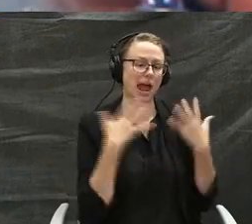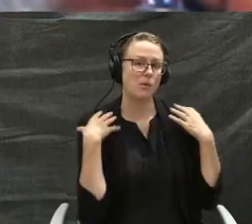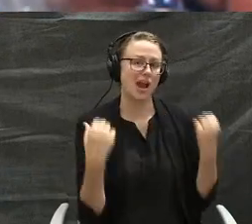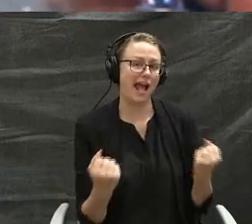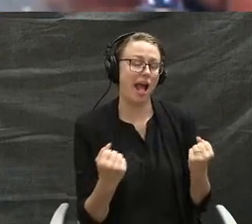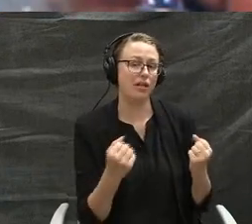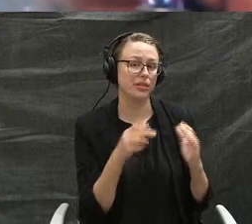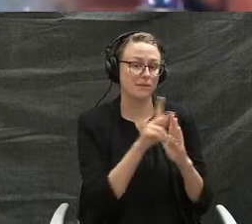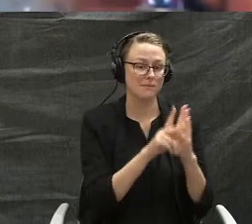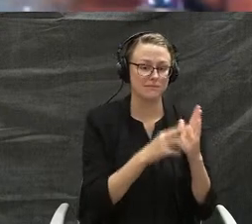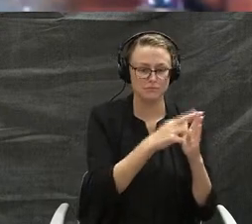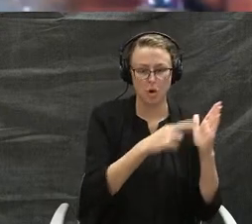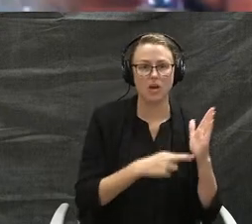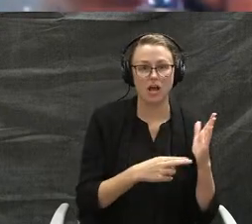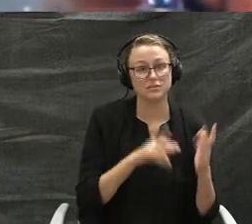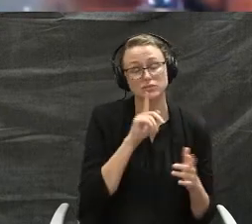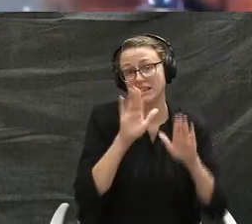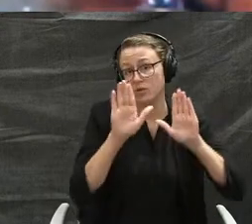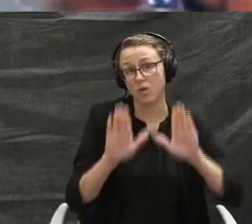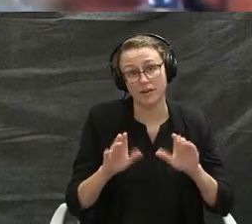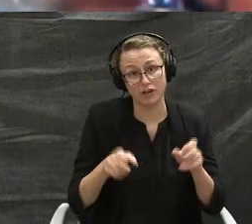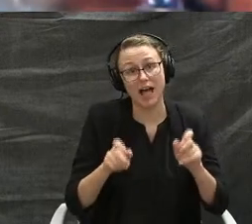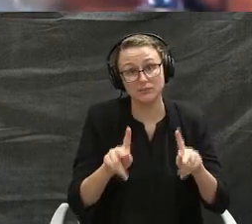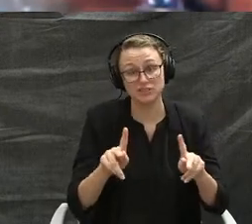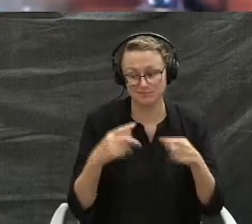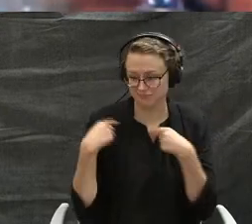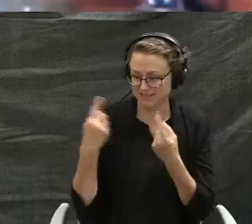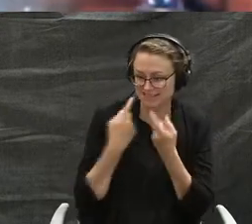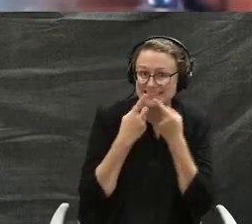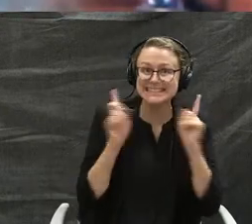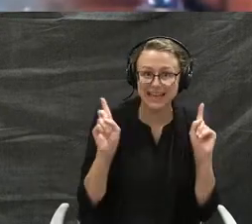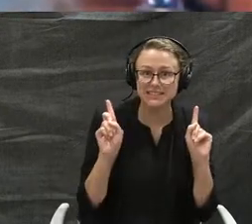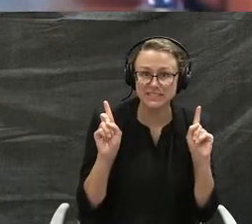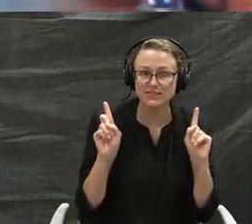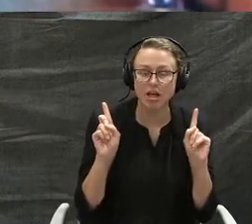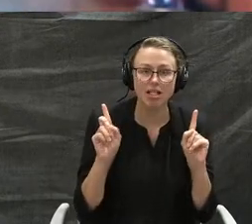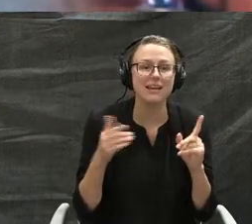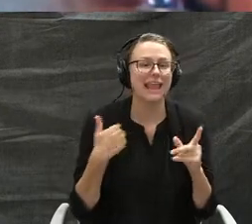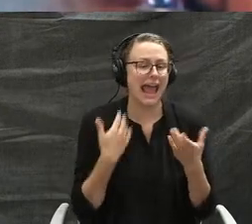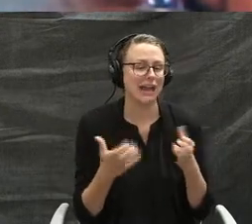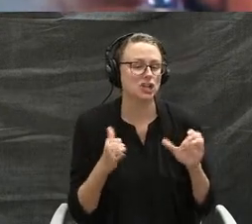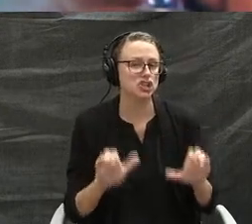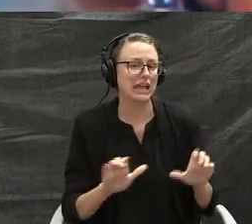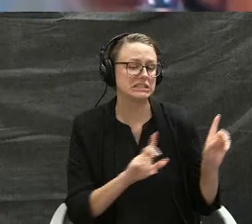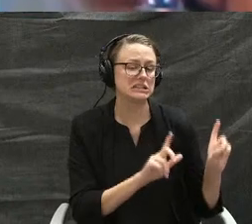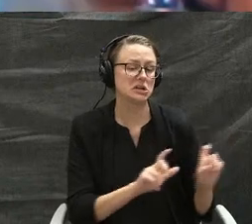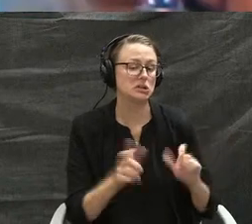wonderful opportunity. It was successful. It would give us a chance to to trial some things, see what was successful. Maybe